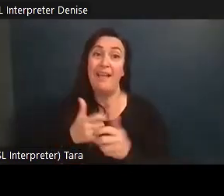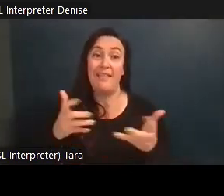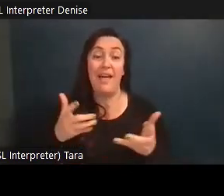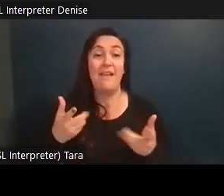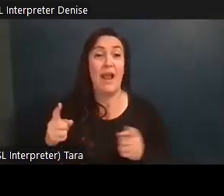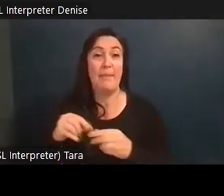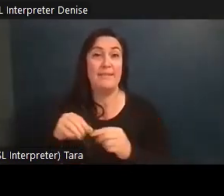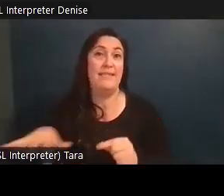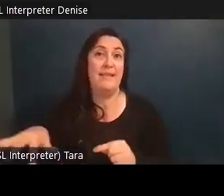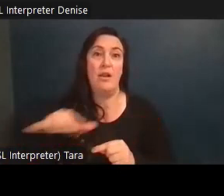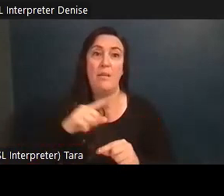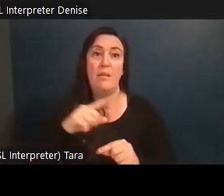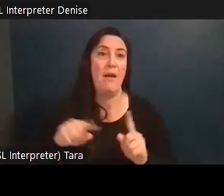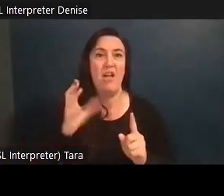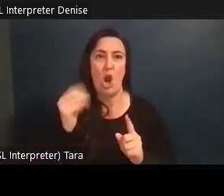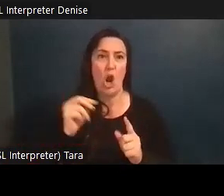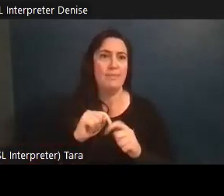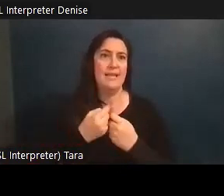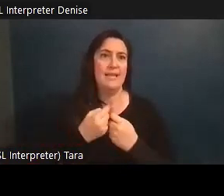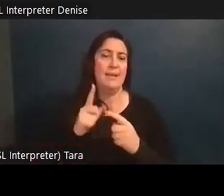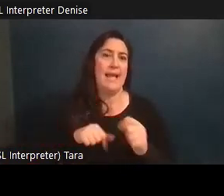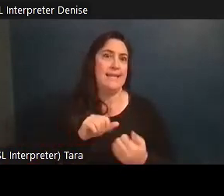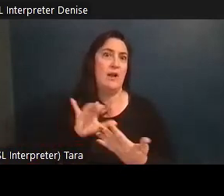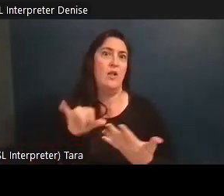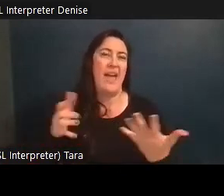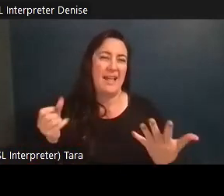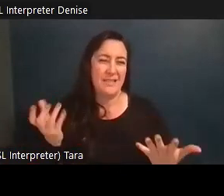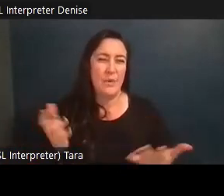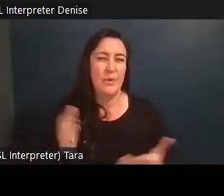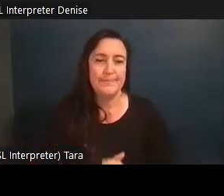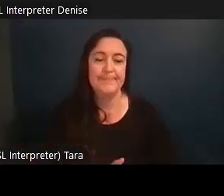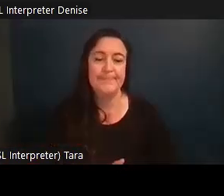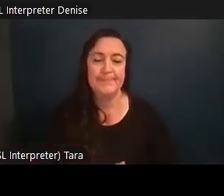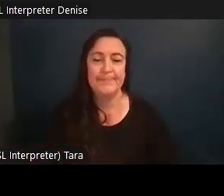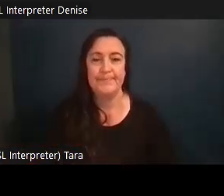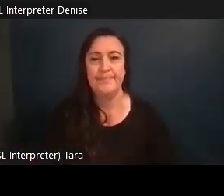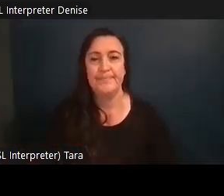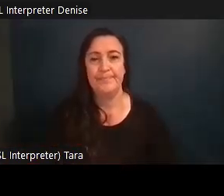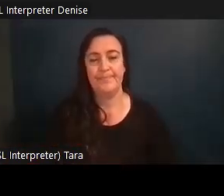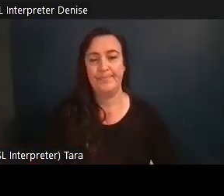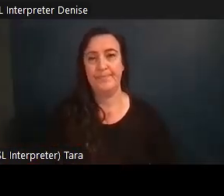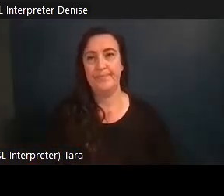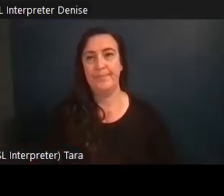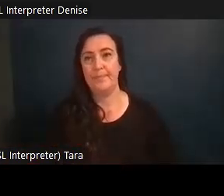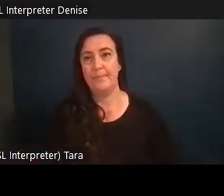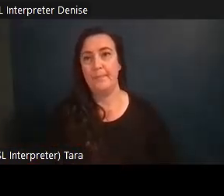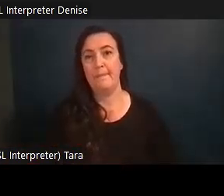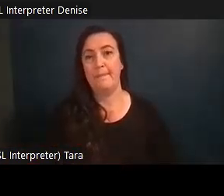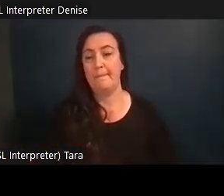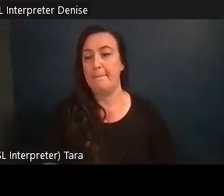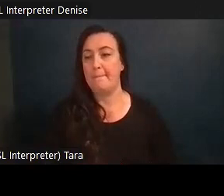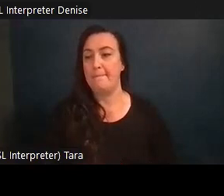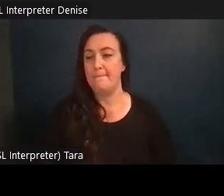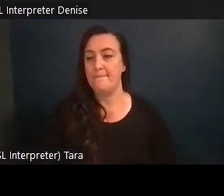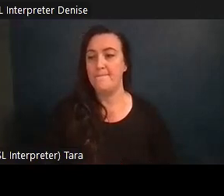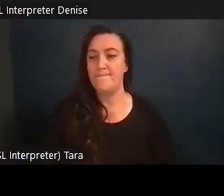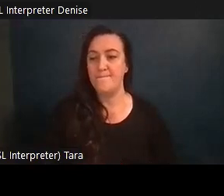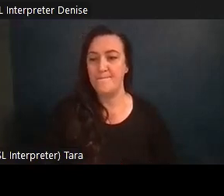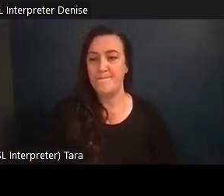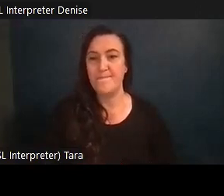So, OK. So just some key sort of negative lessons.